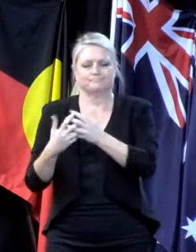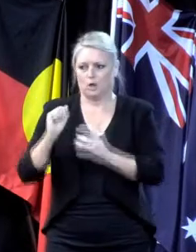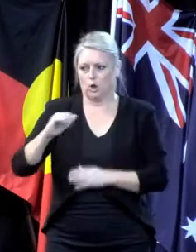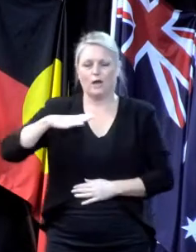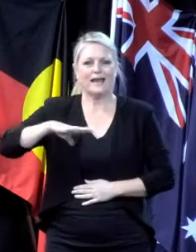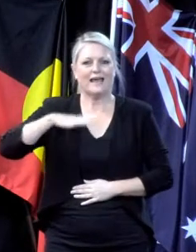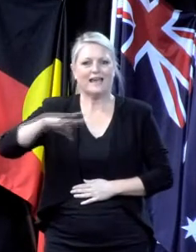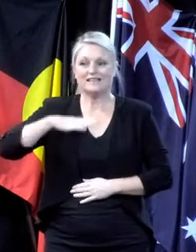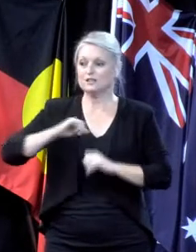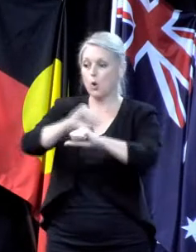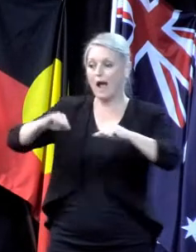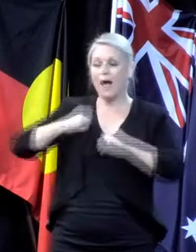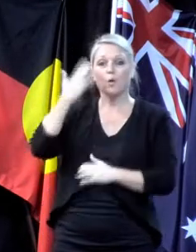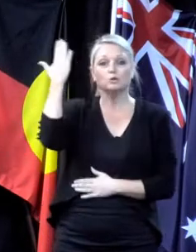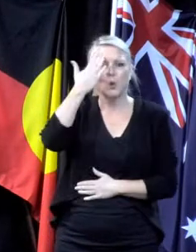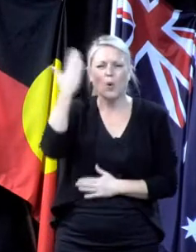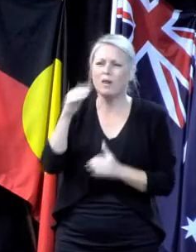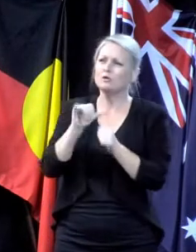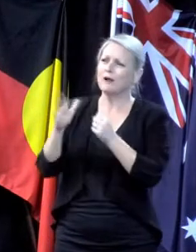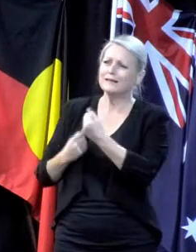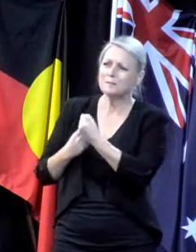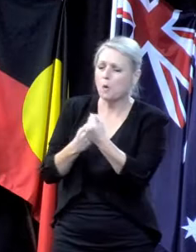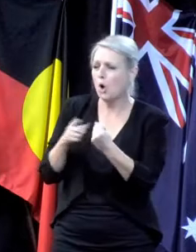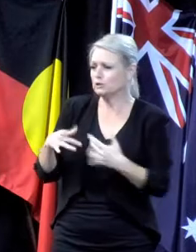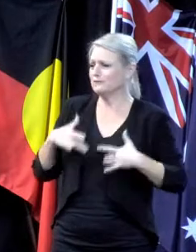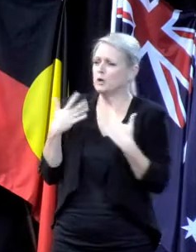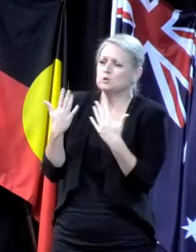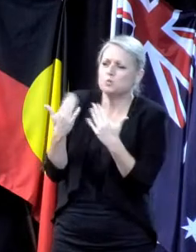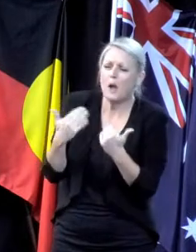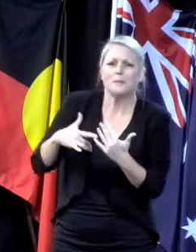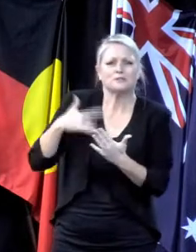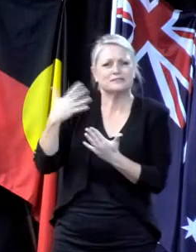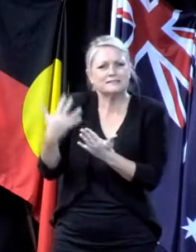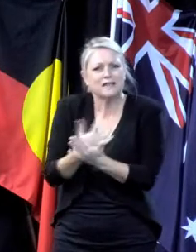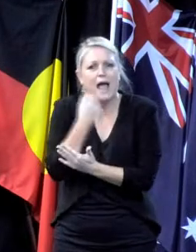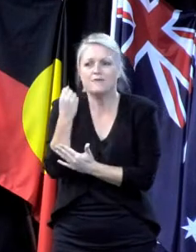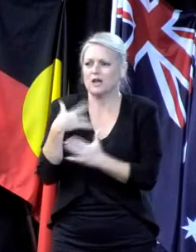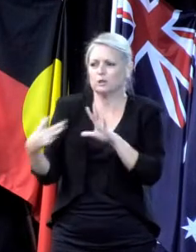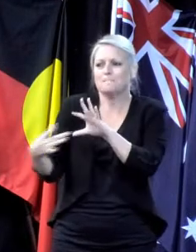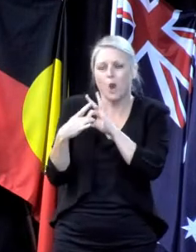with wraparound support and that she is welcomed, she is safe, and she belongs to our local school.